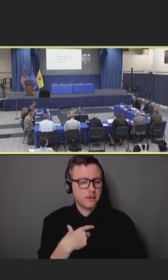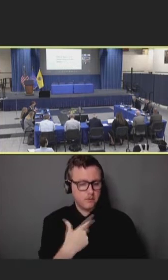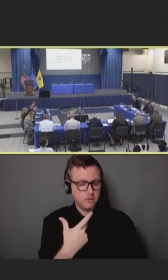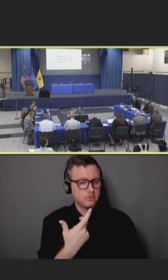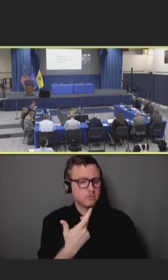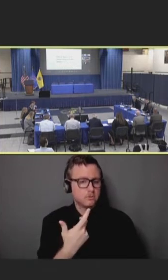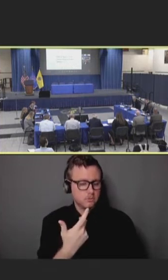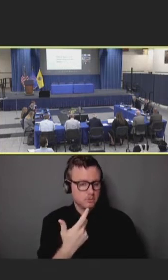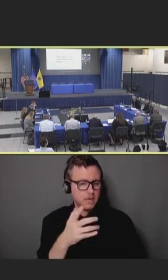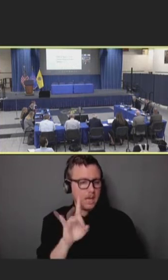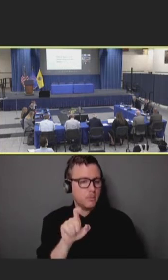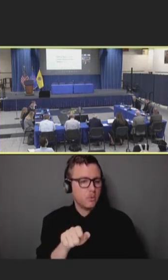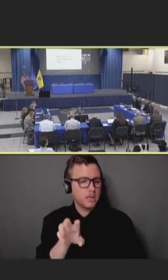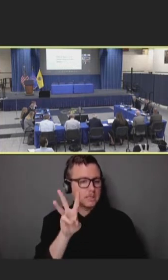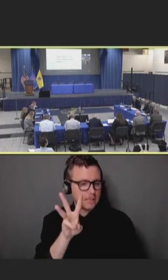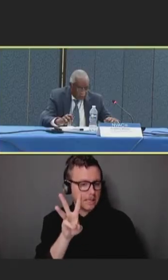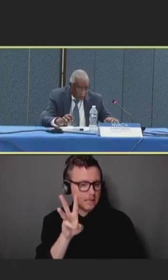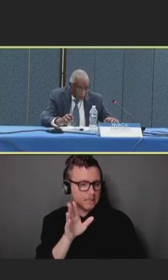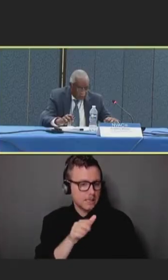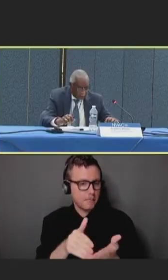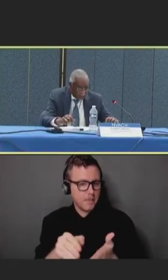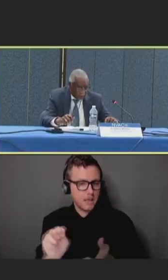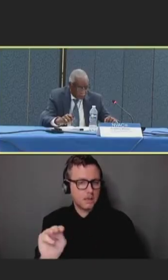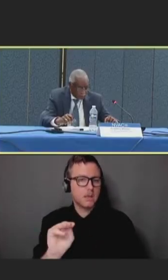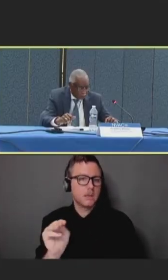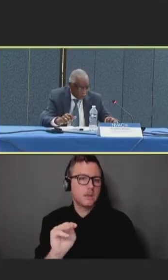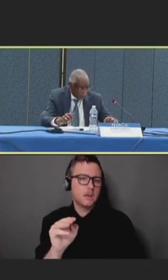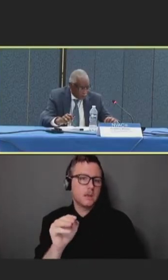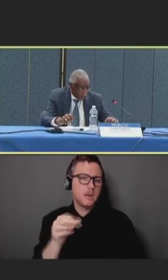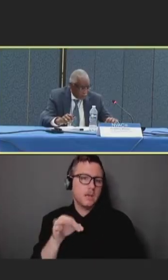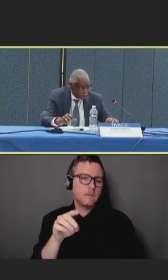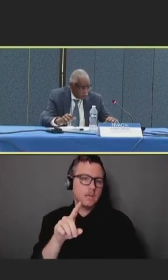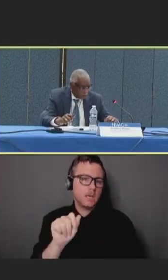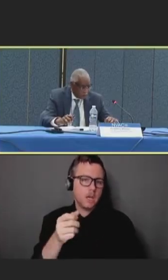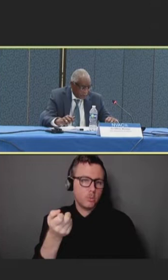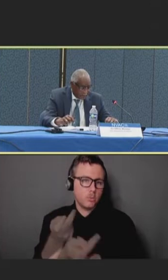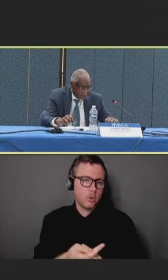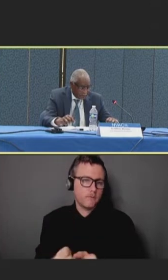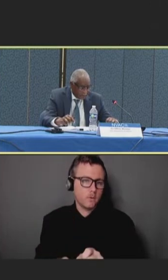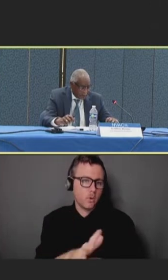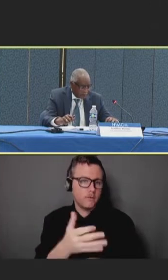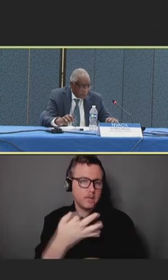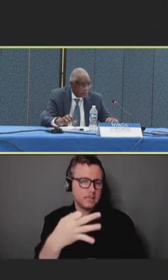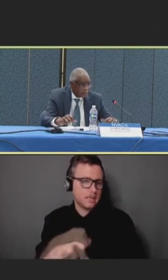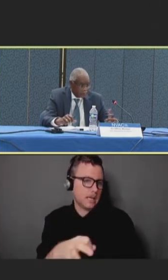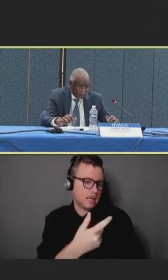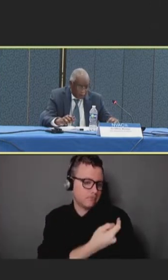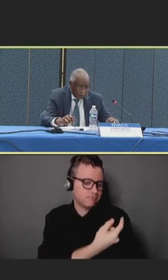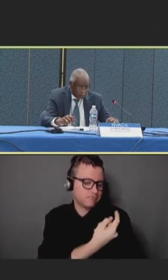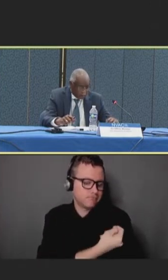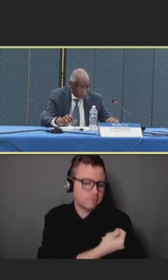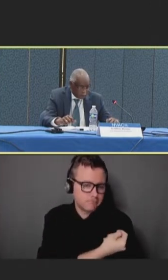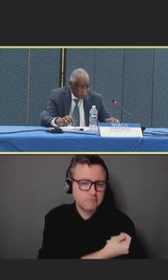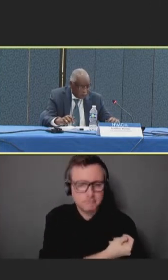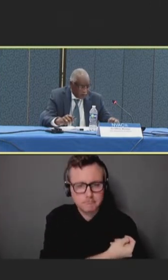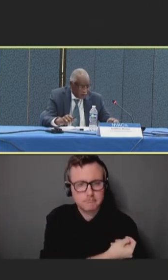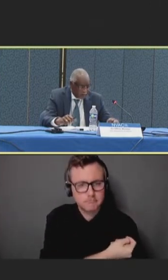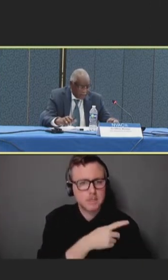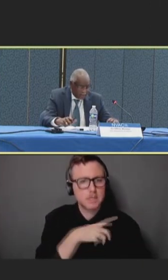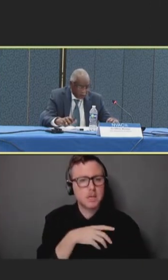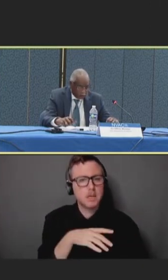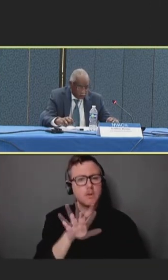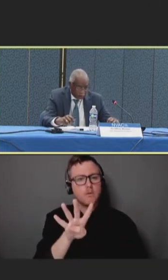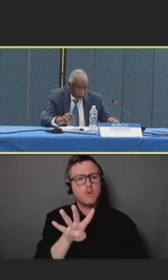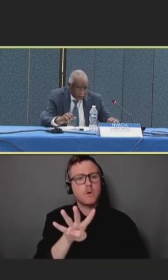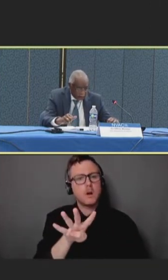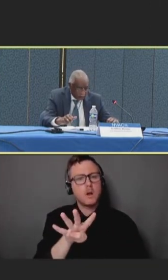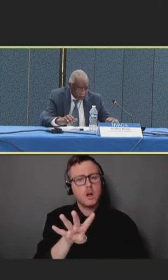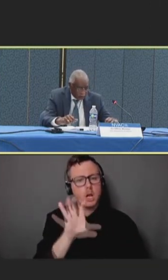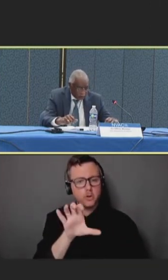8.6 million FDA approved or authorized COVID-19 vaccines at approximately 400 sites globally to